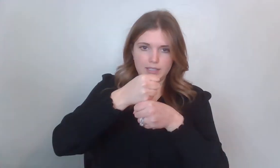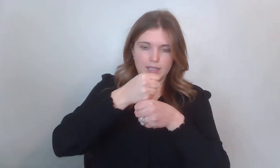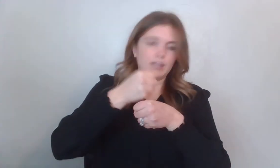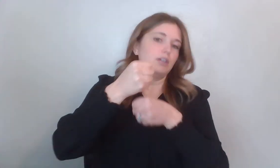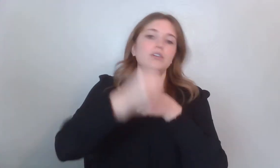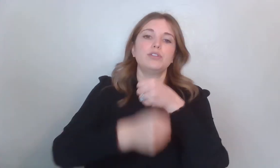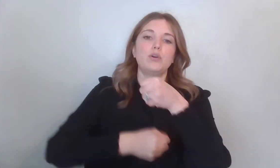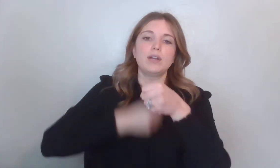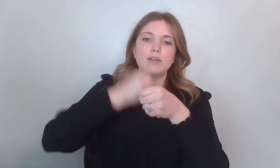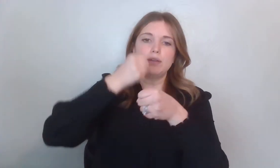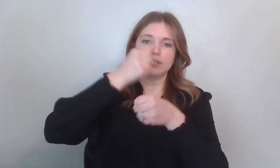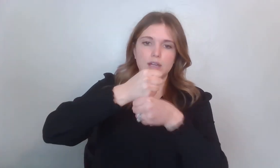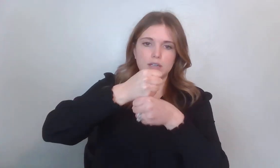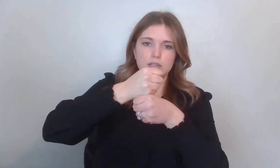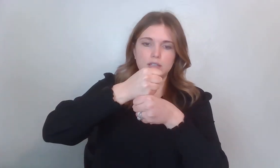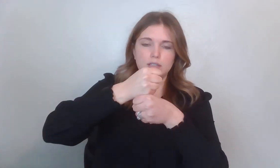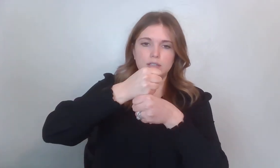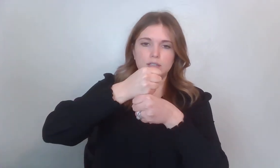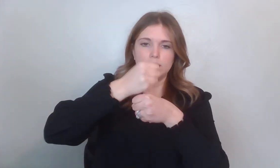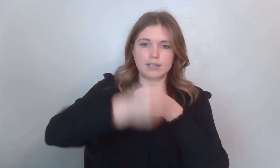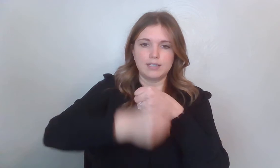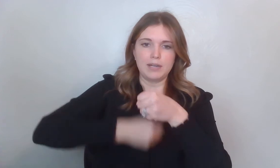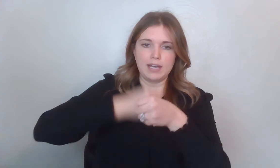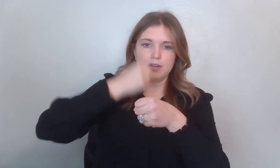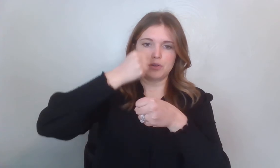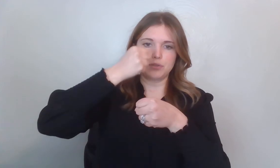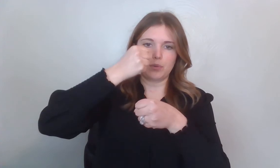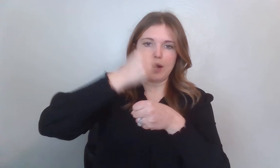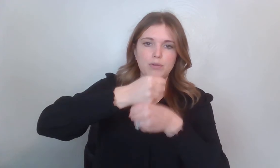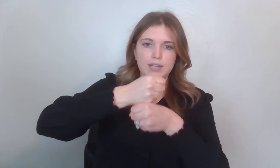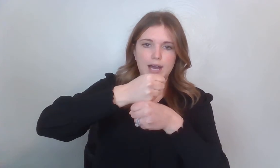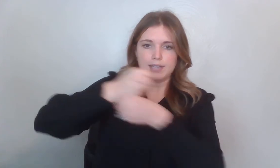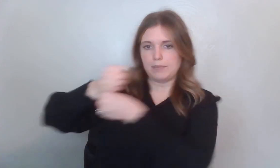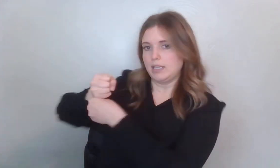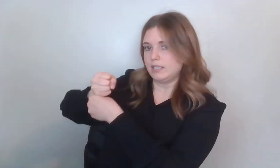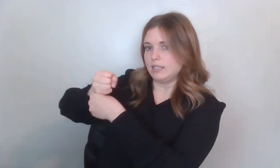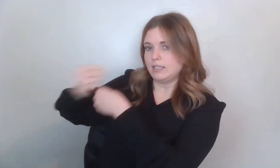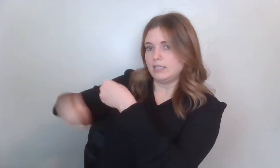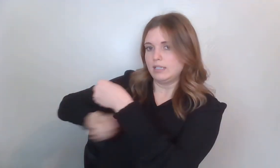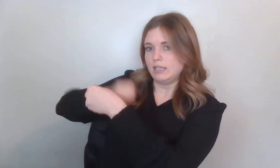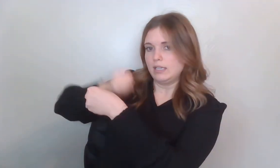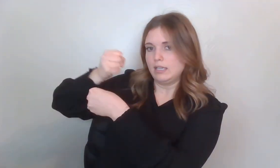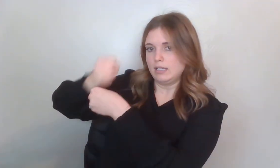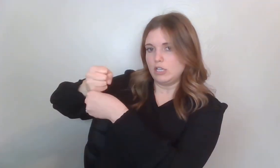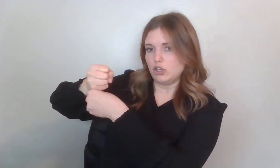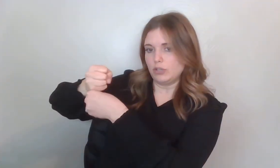It's like the earth going around the sun. Dominant hand goes around the non-dominant. YEAR